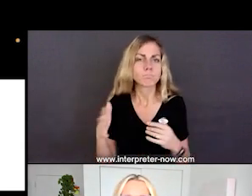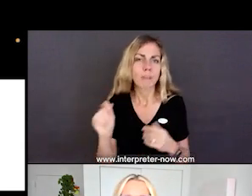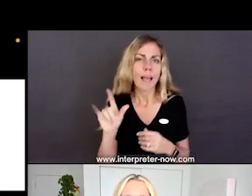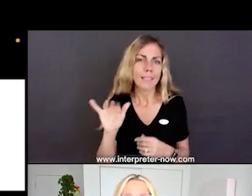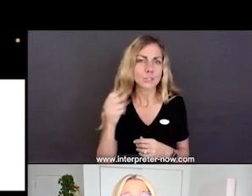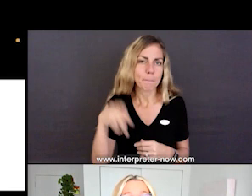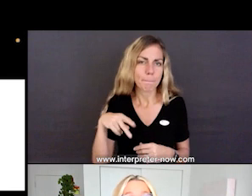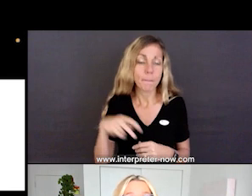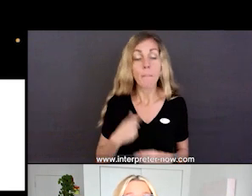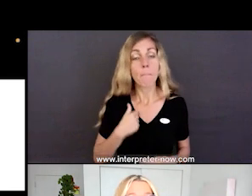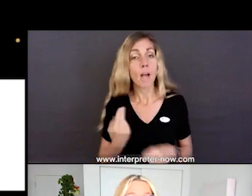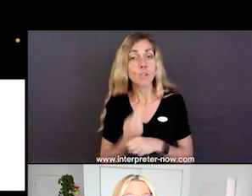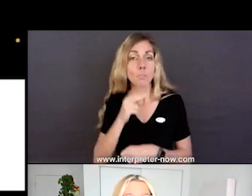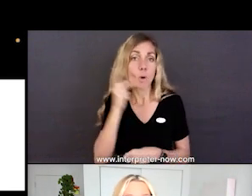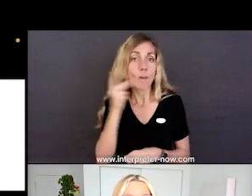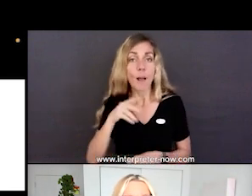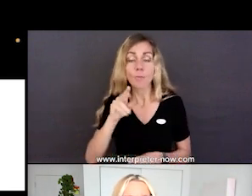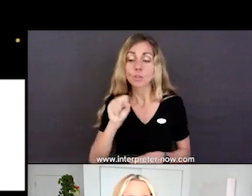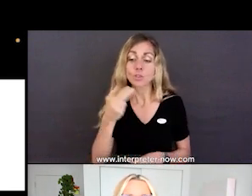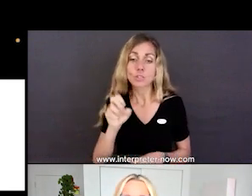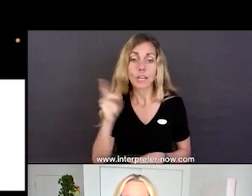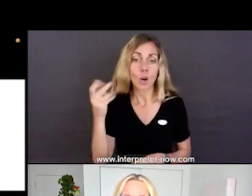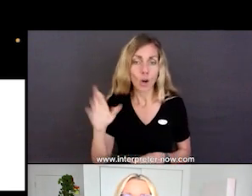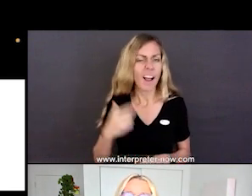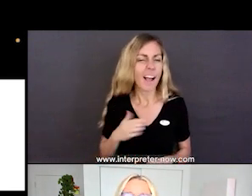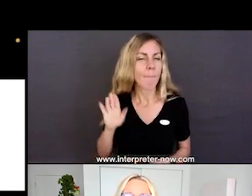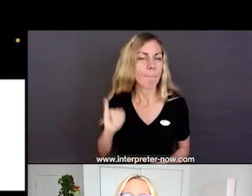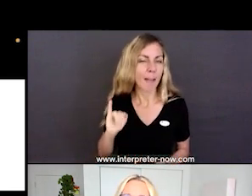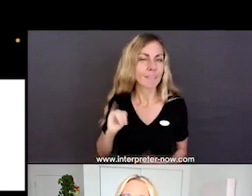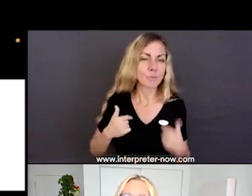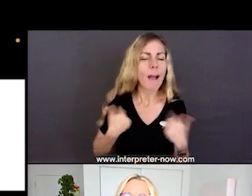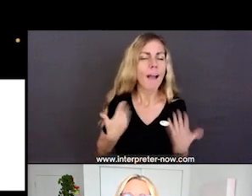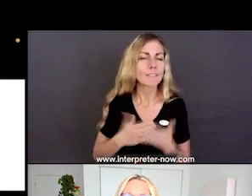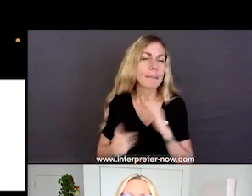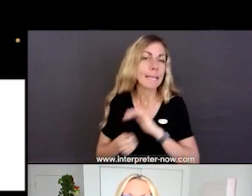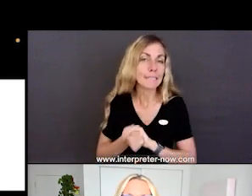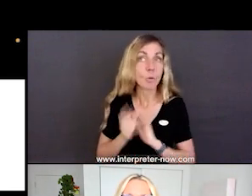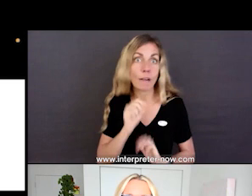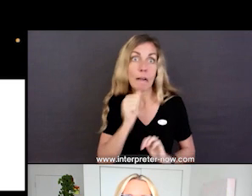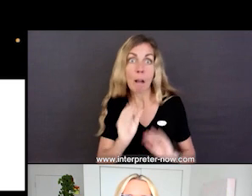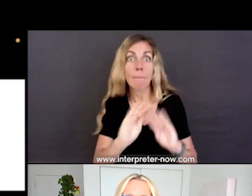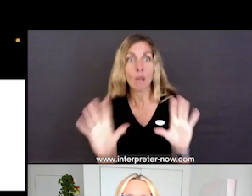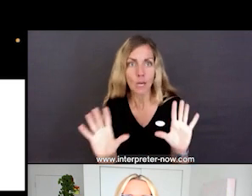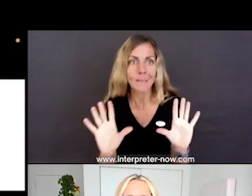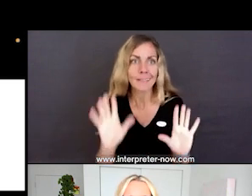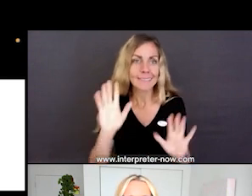My pronouns are she/her, I'm bisexual, and I have some hidden or non-apparent disabilities.